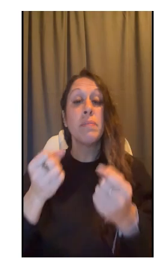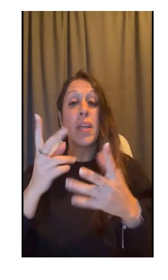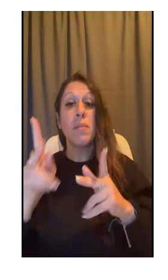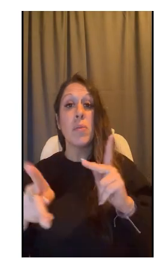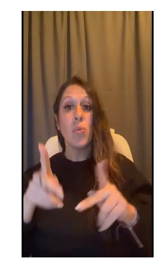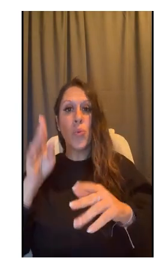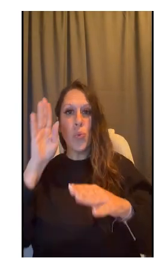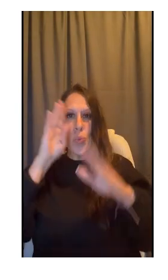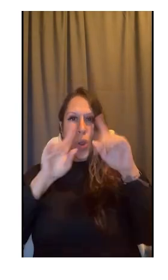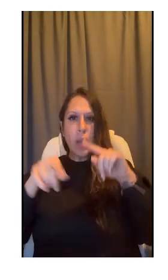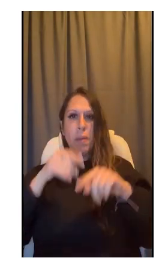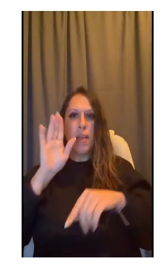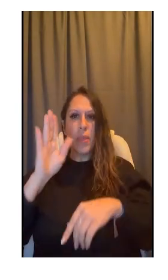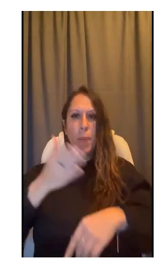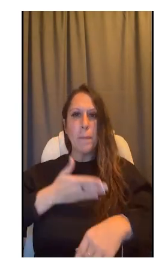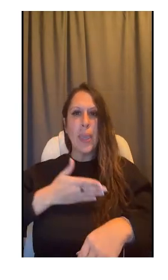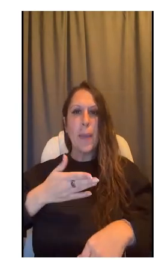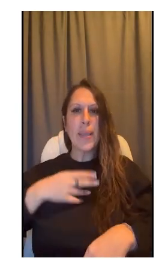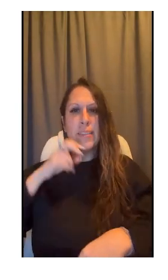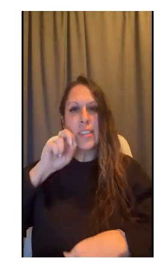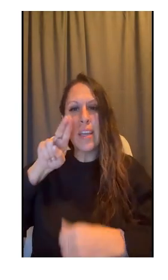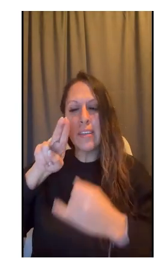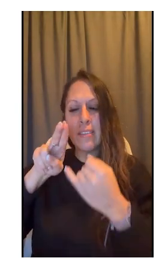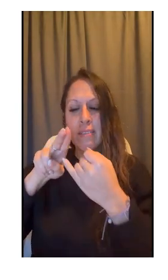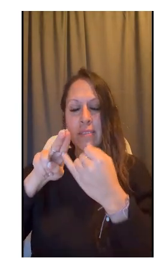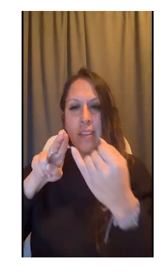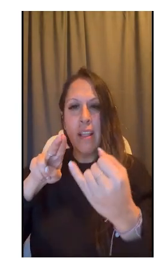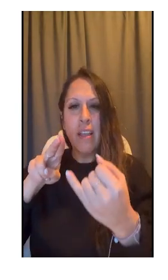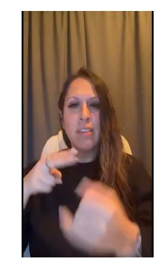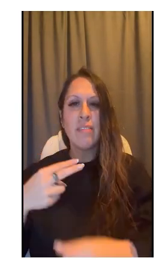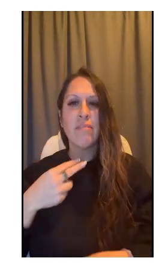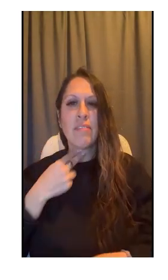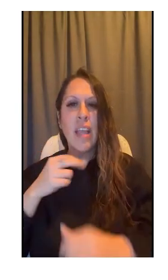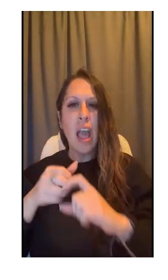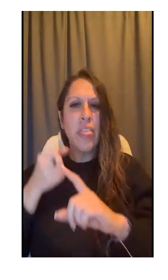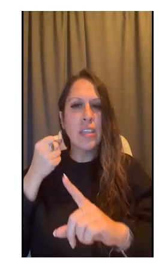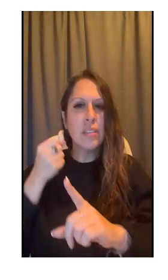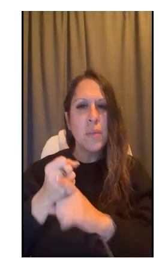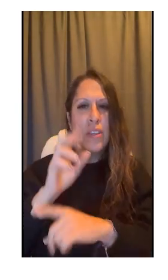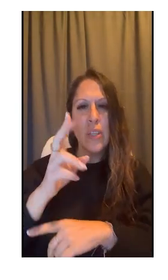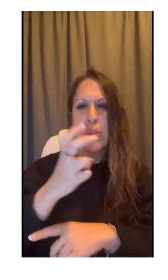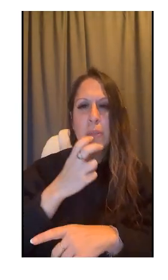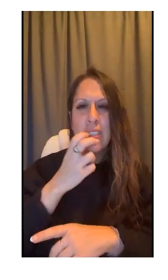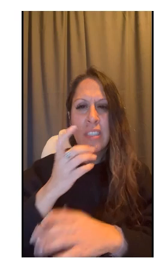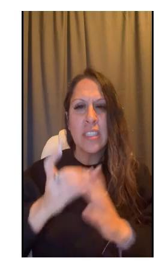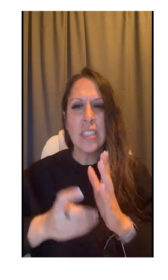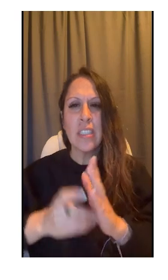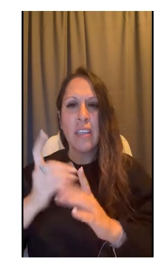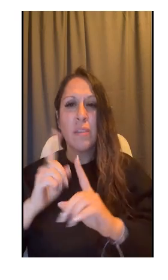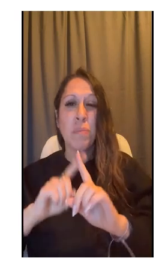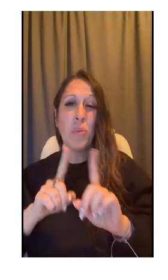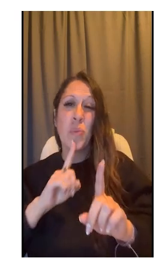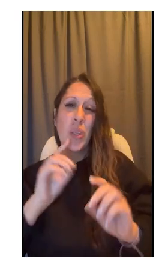Many people are worried About their baby's tongue tie and how it will impact their speech and development, and unfortunately at this time we have very little